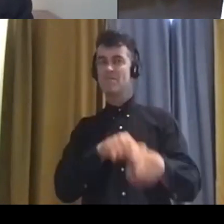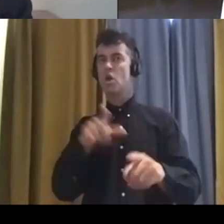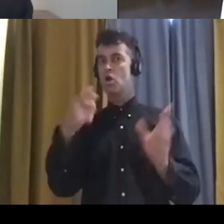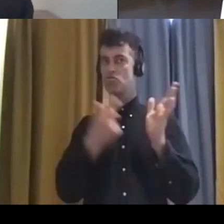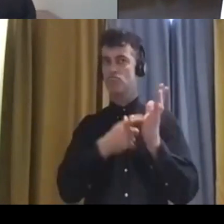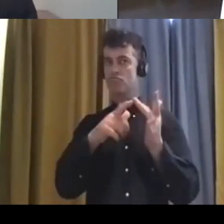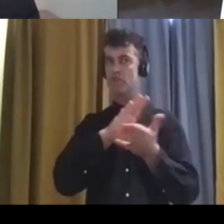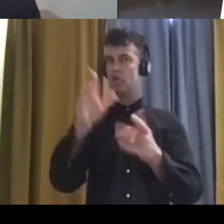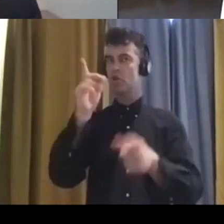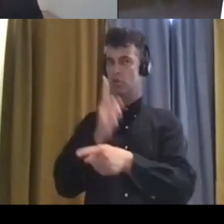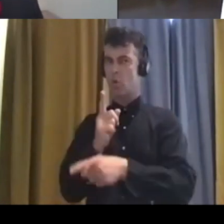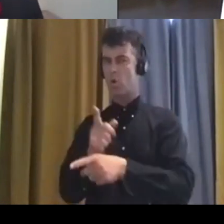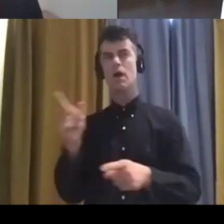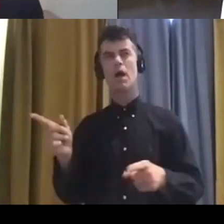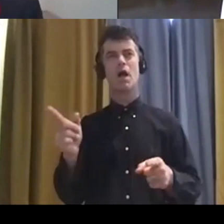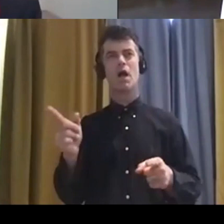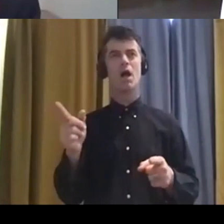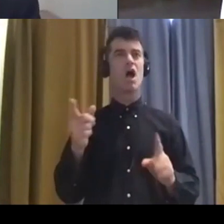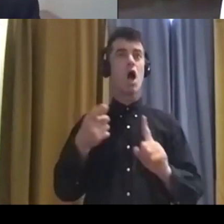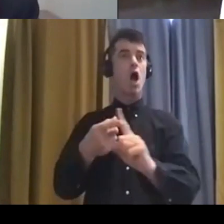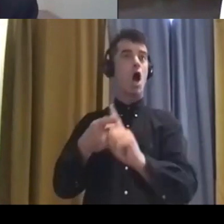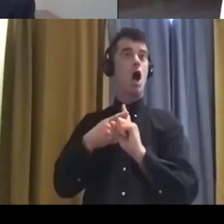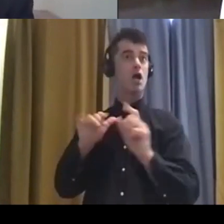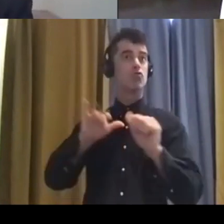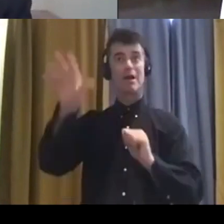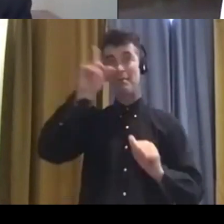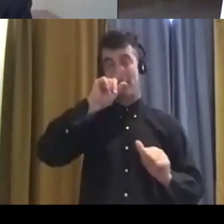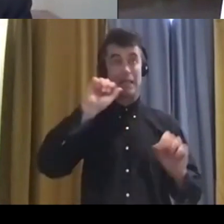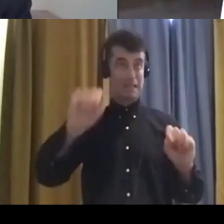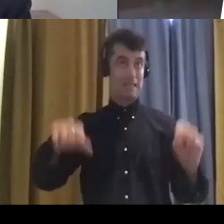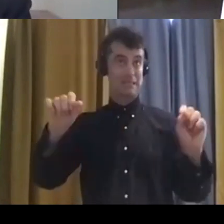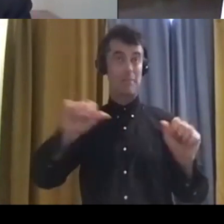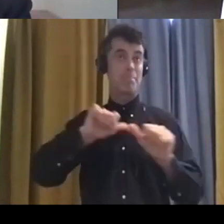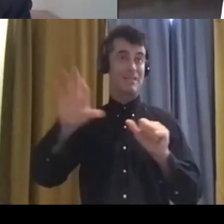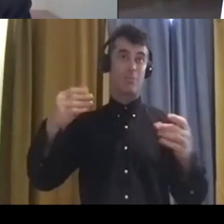about just being you know hiring great people that is best for business. I think a lot of